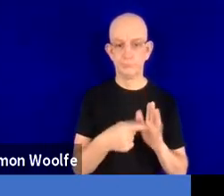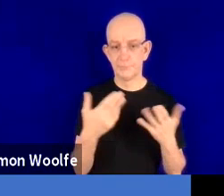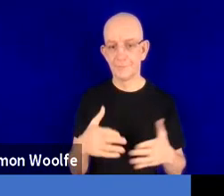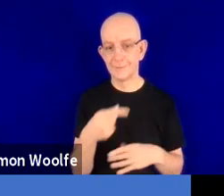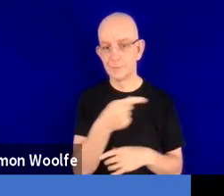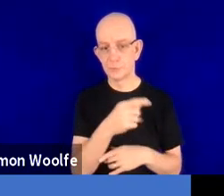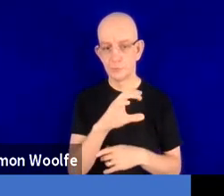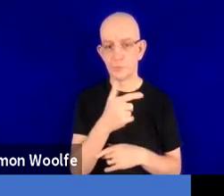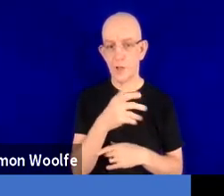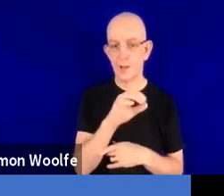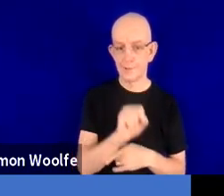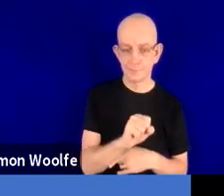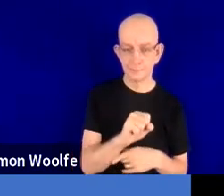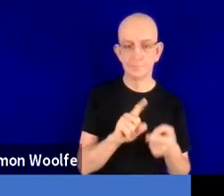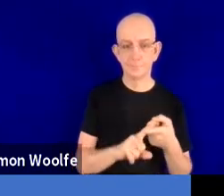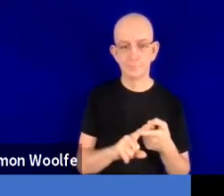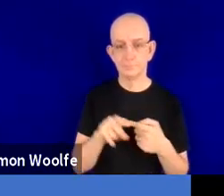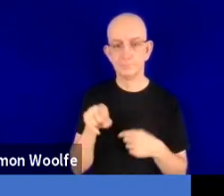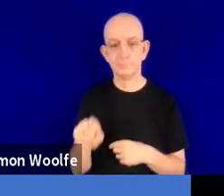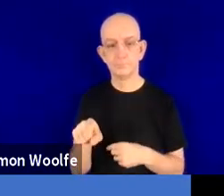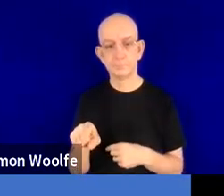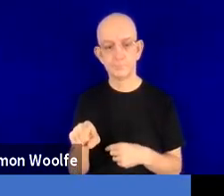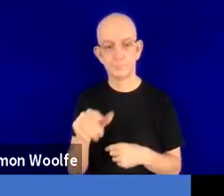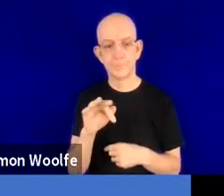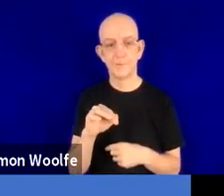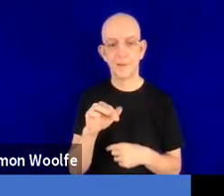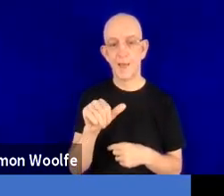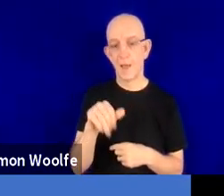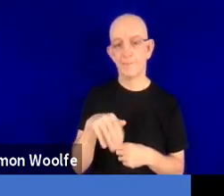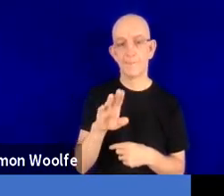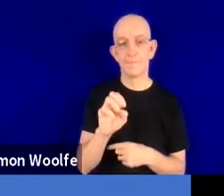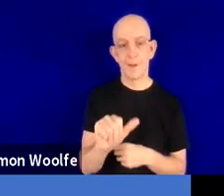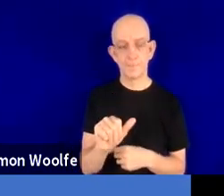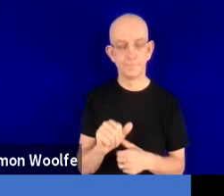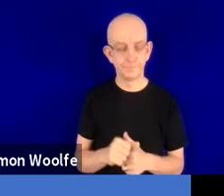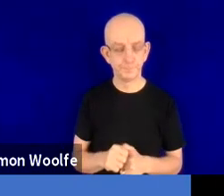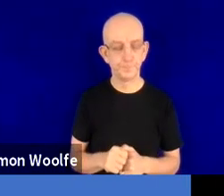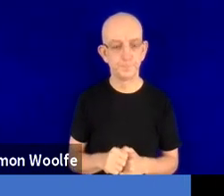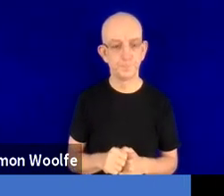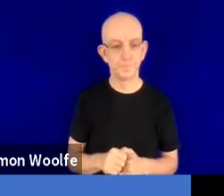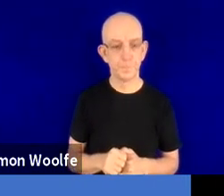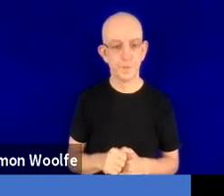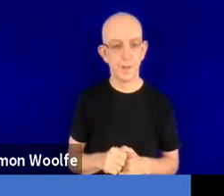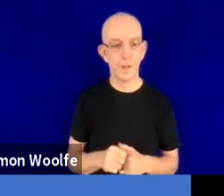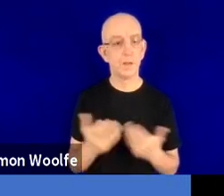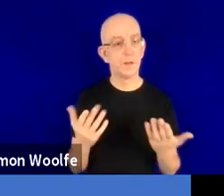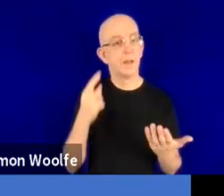I think we have clearly identified the issue of collaboration and engagement with organization of person with disabilities